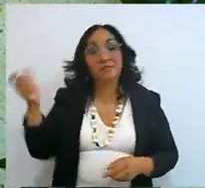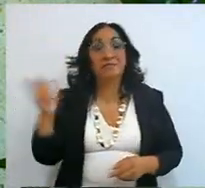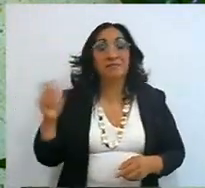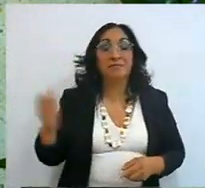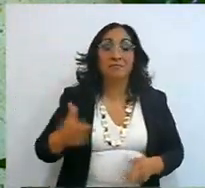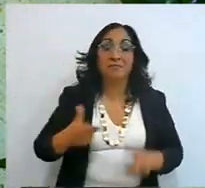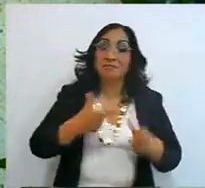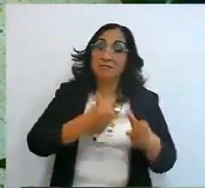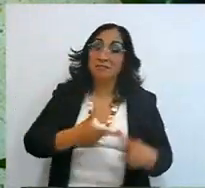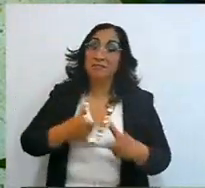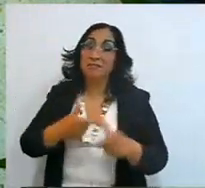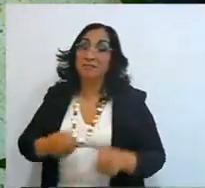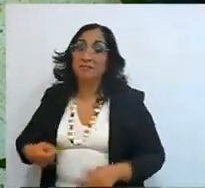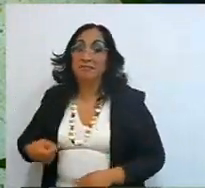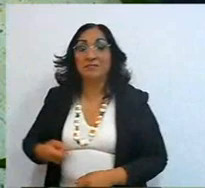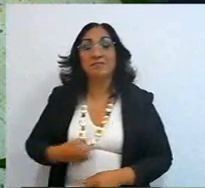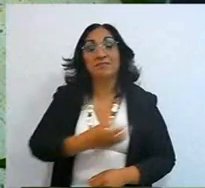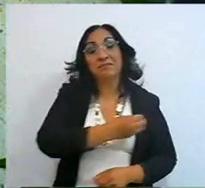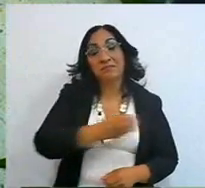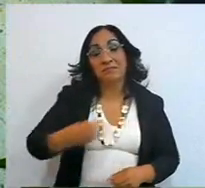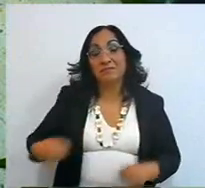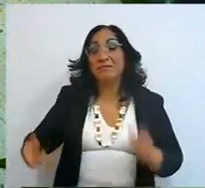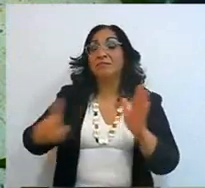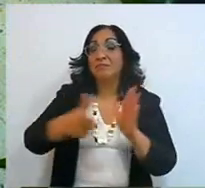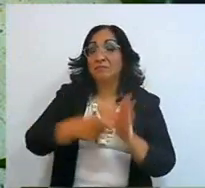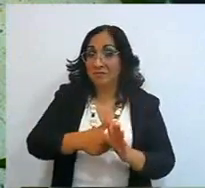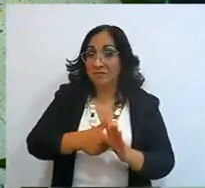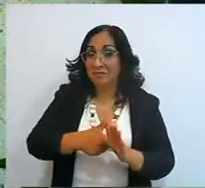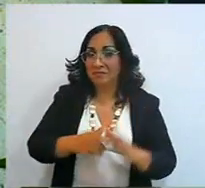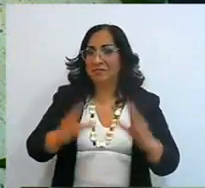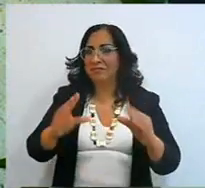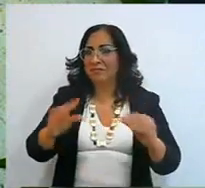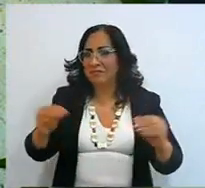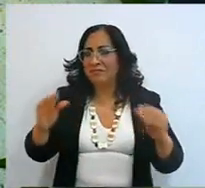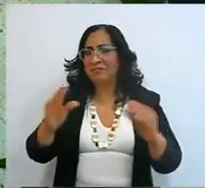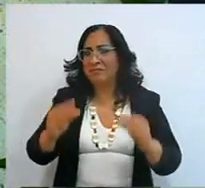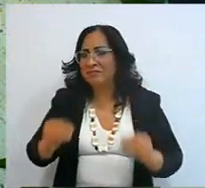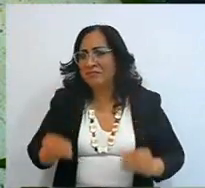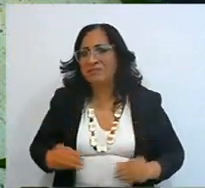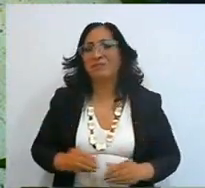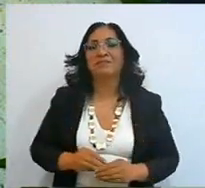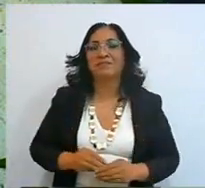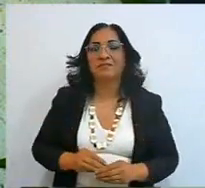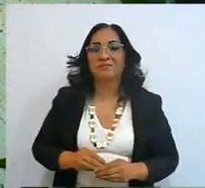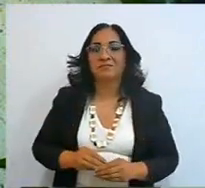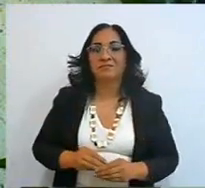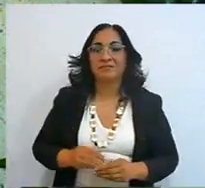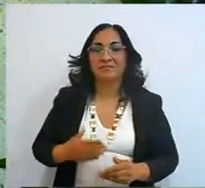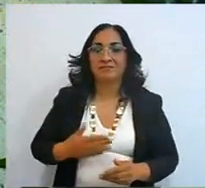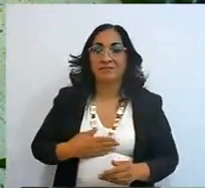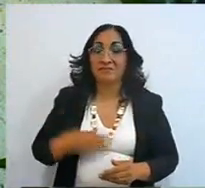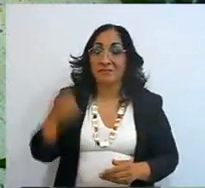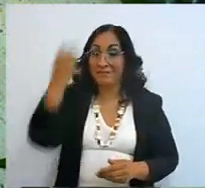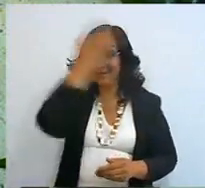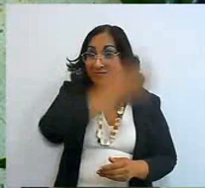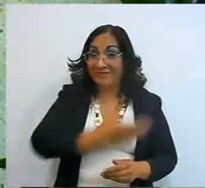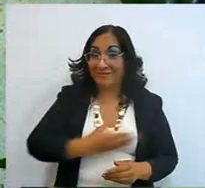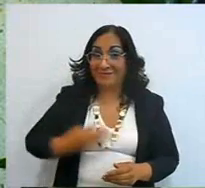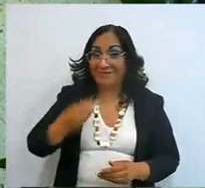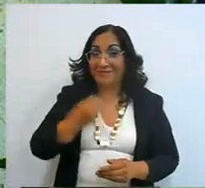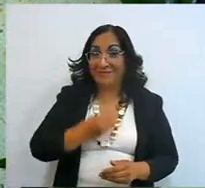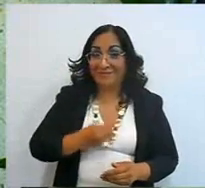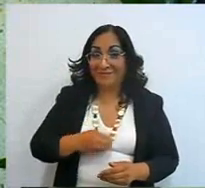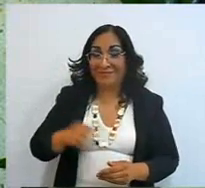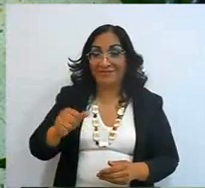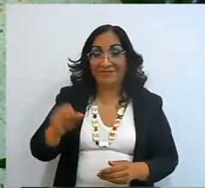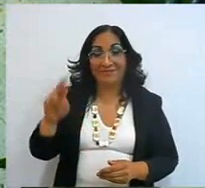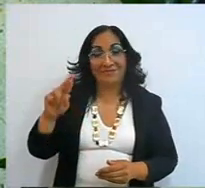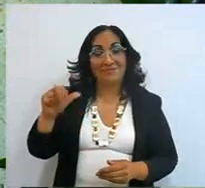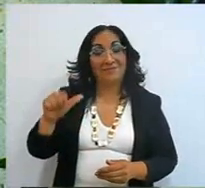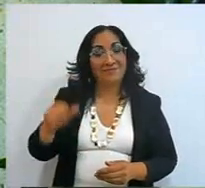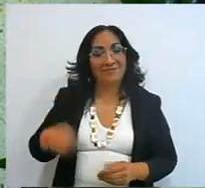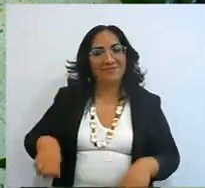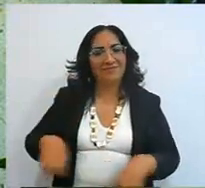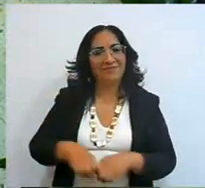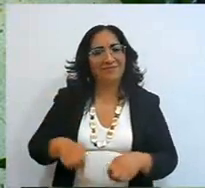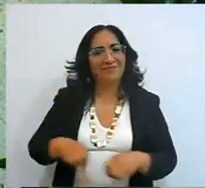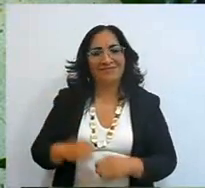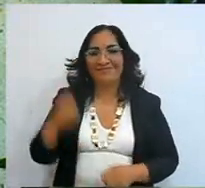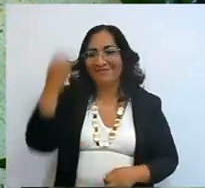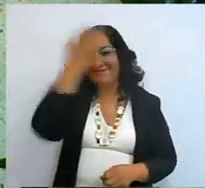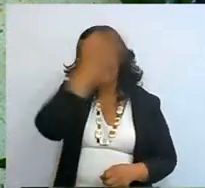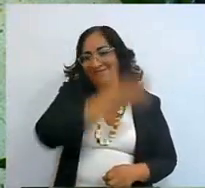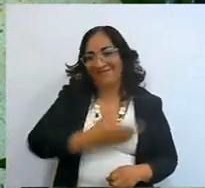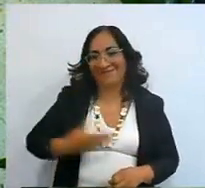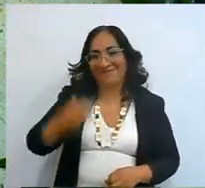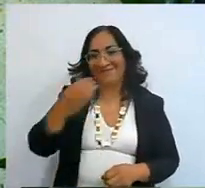when his teaching has been followed, and both my beautiful Araceli and my beautiful Ana Rosa,